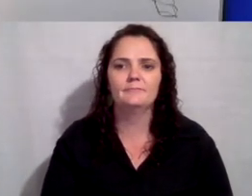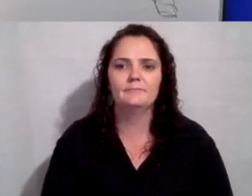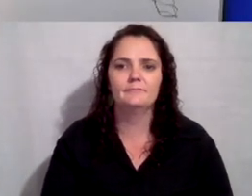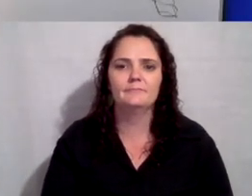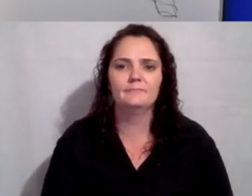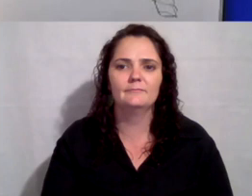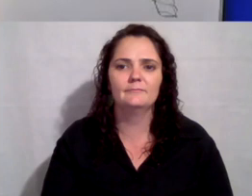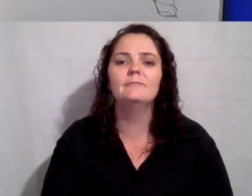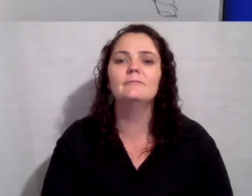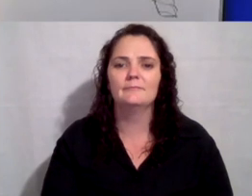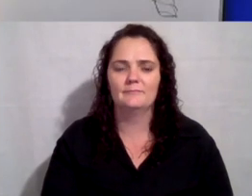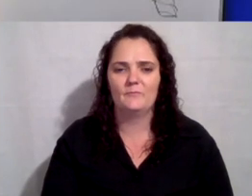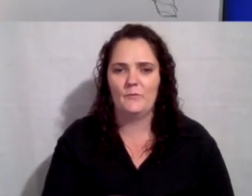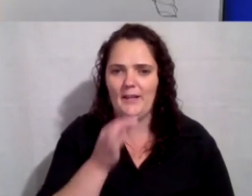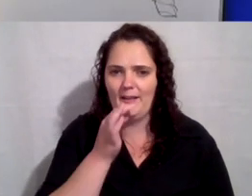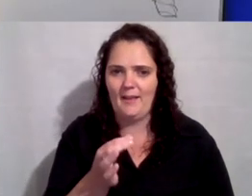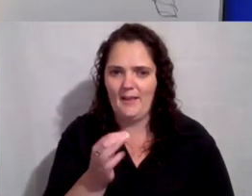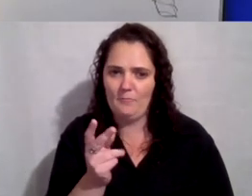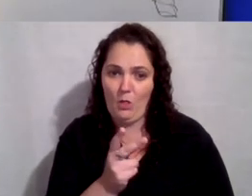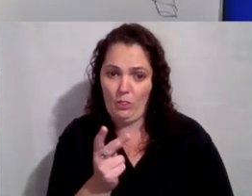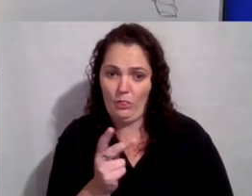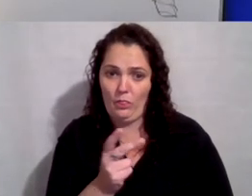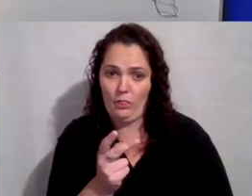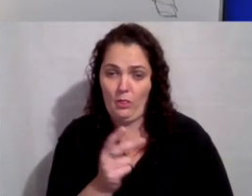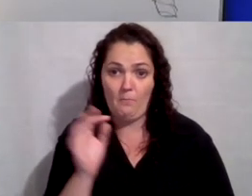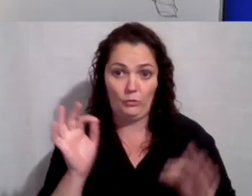okay now I’m also going to ask Atticus and Rachel to have a think now